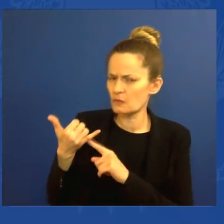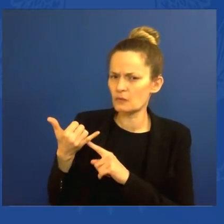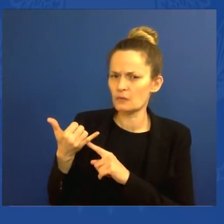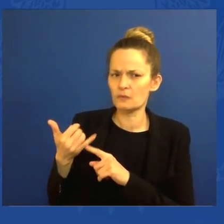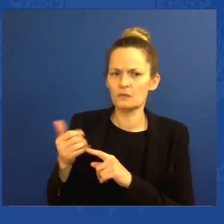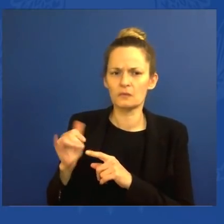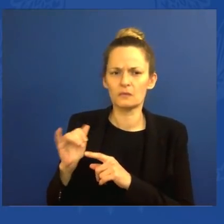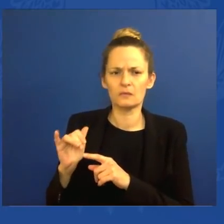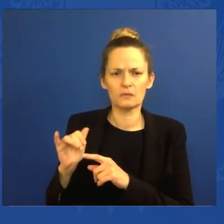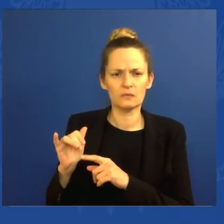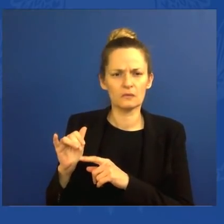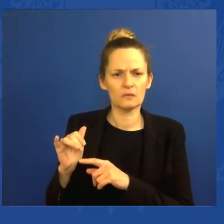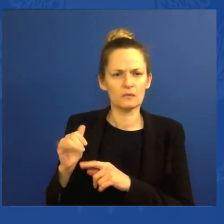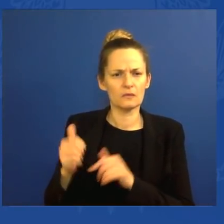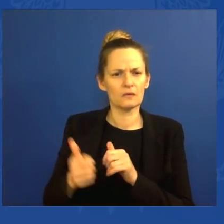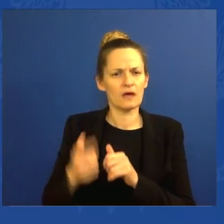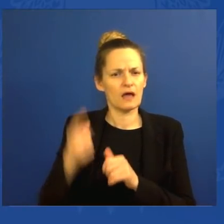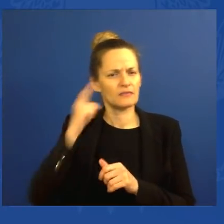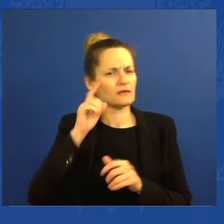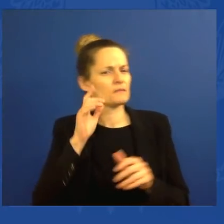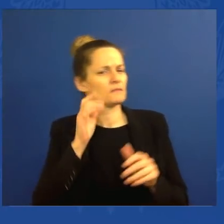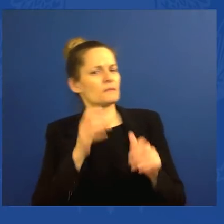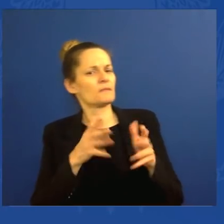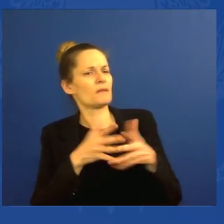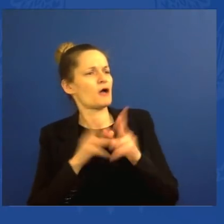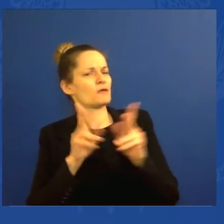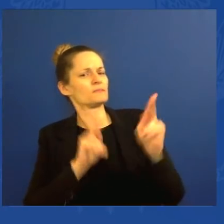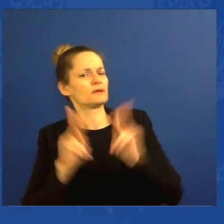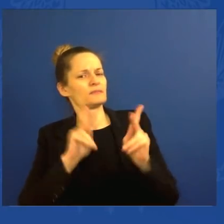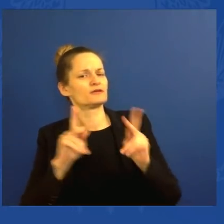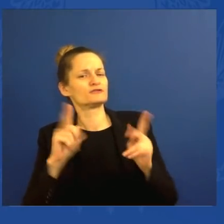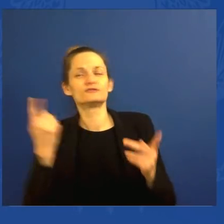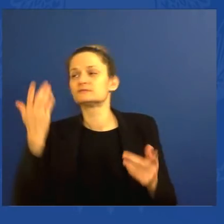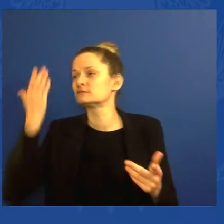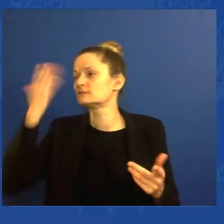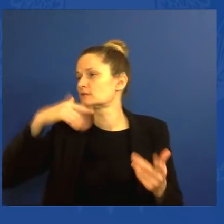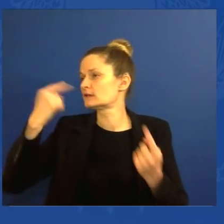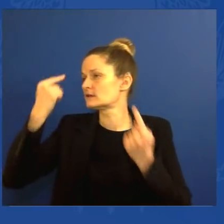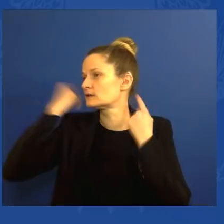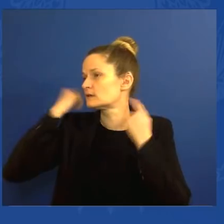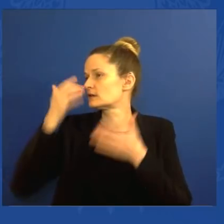that this was, "We can do this. It's not a problem." And the irony of --